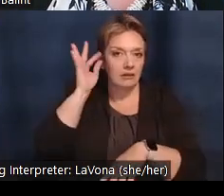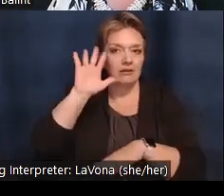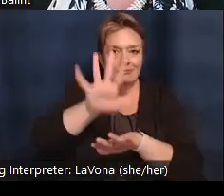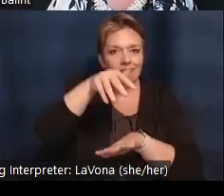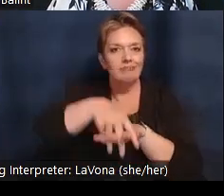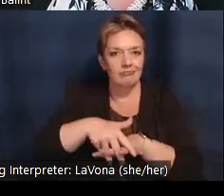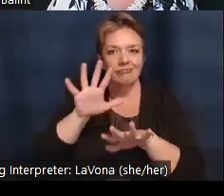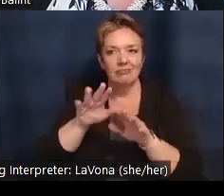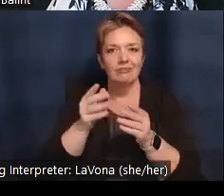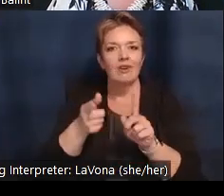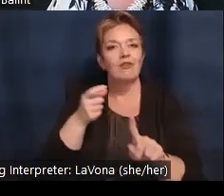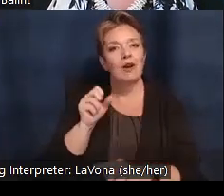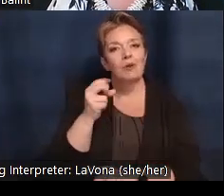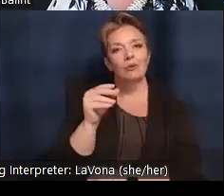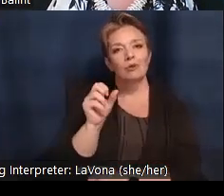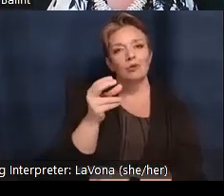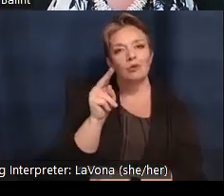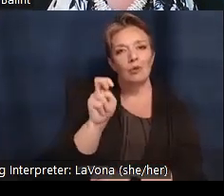And as your unofficial stop on this virtual road trip,